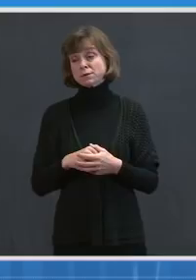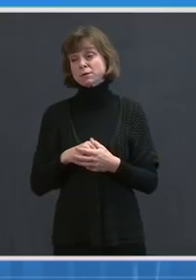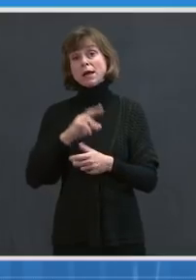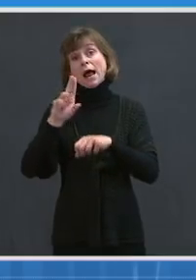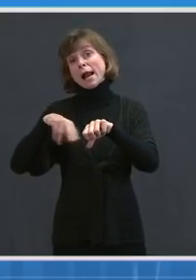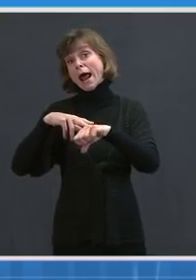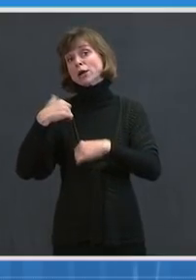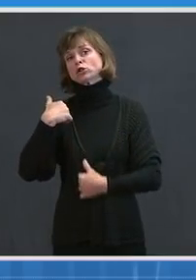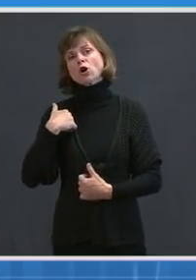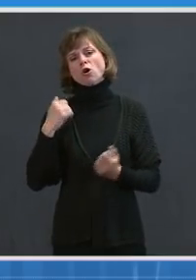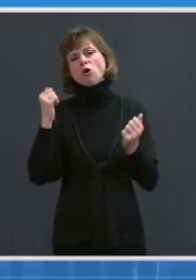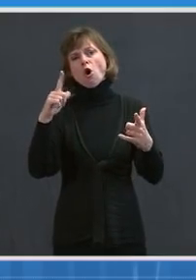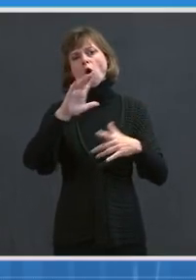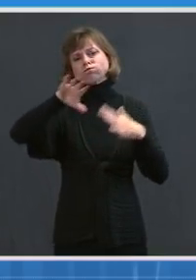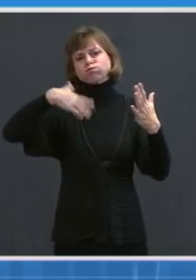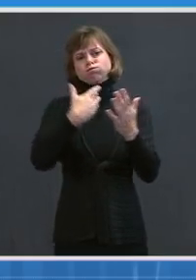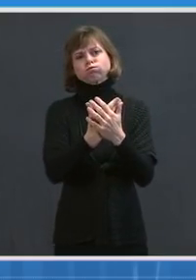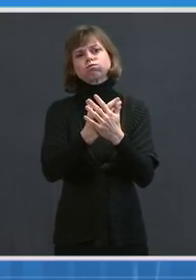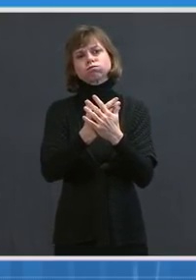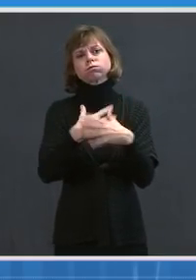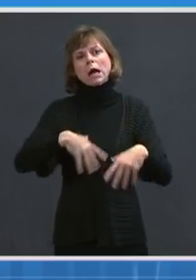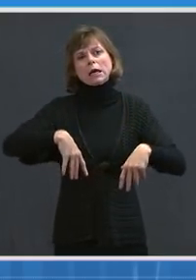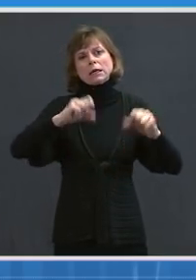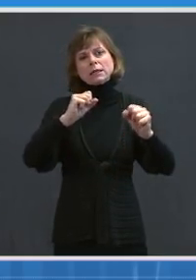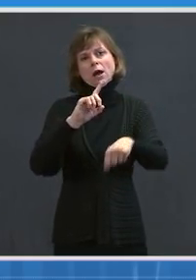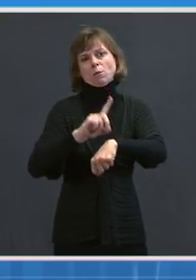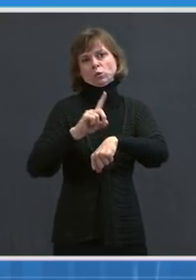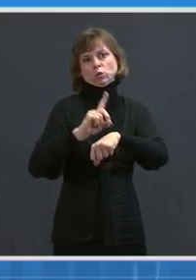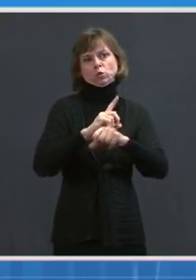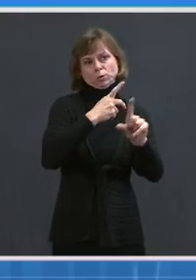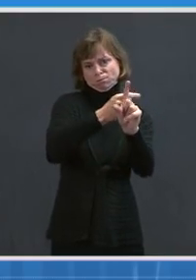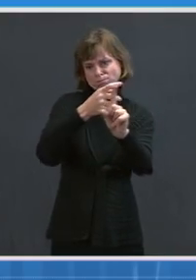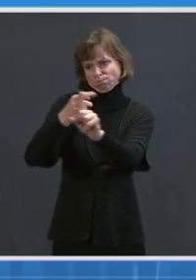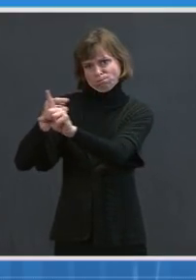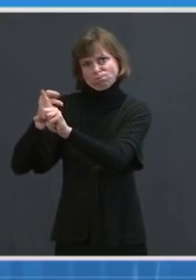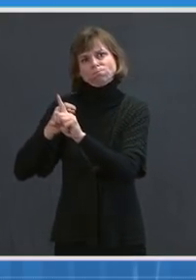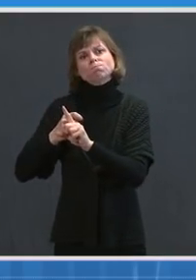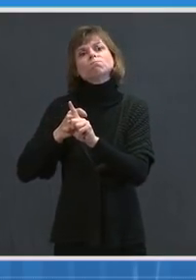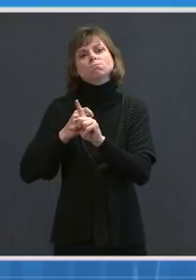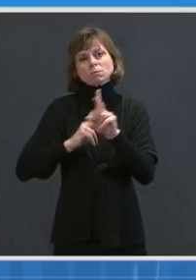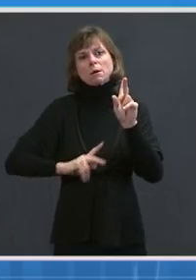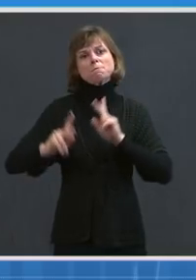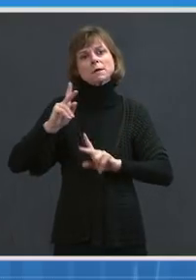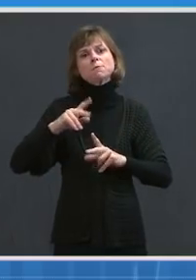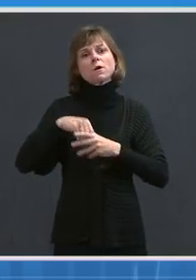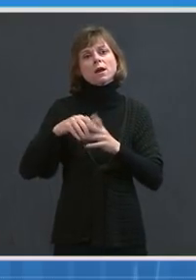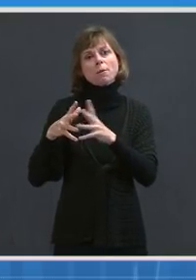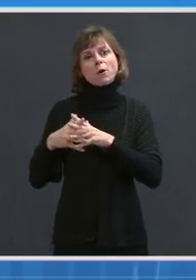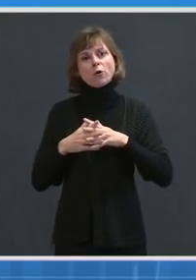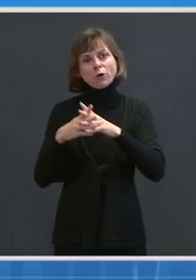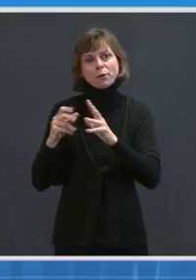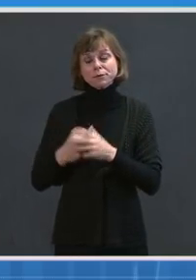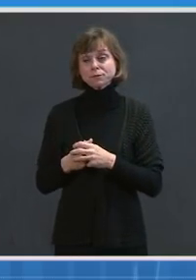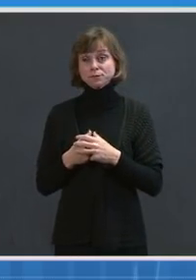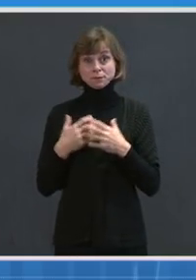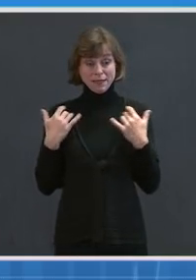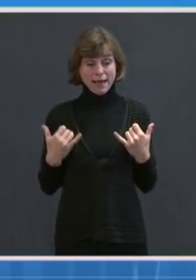all vaccinating Americans across the country. The nation is coming together on this pandemic response,